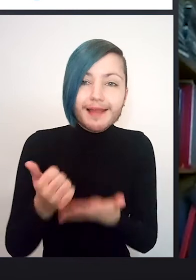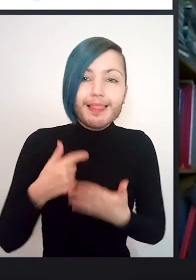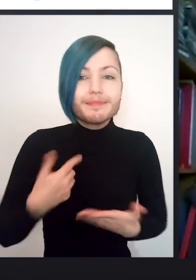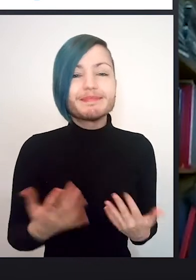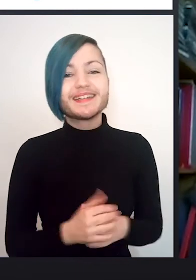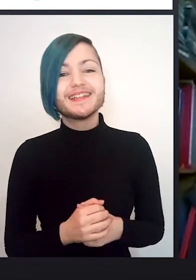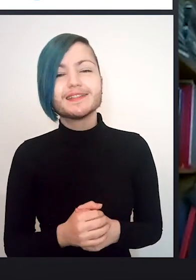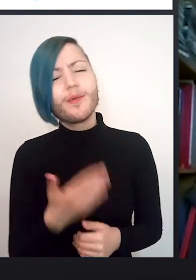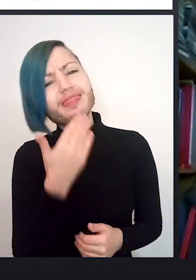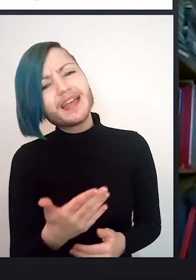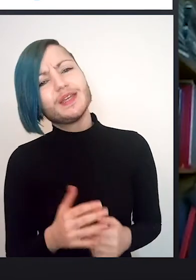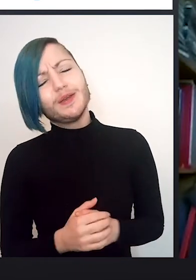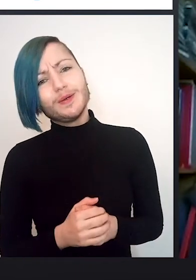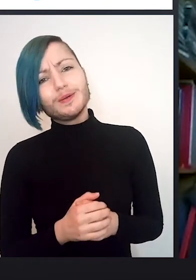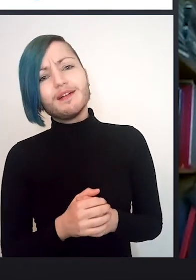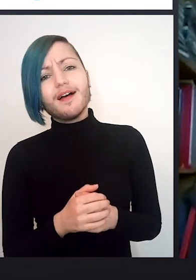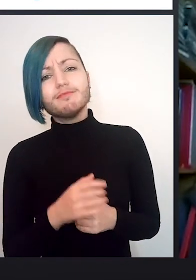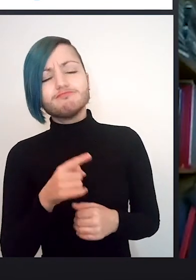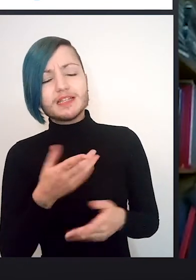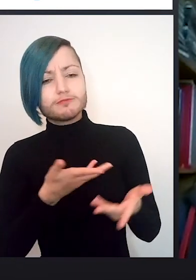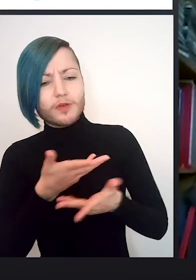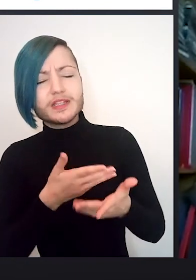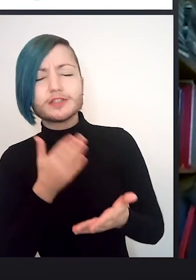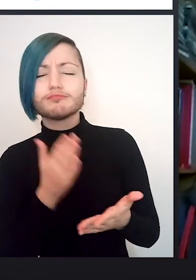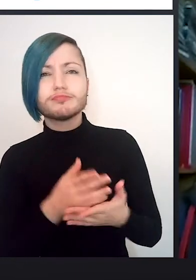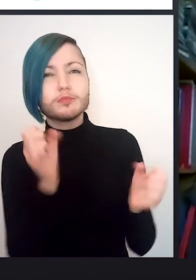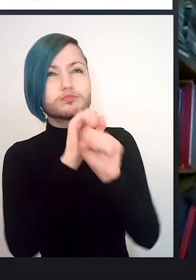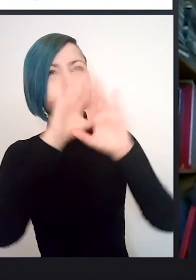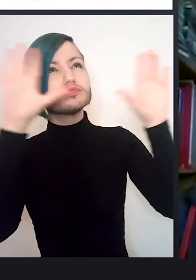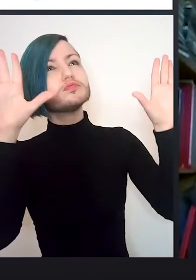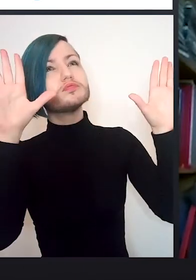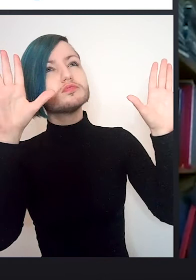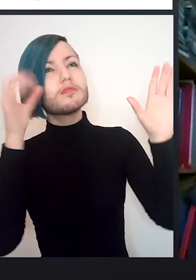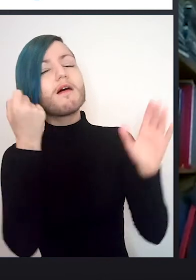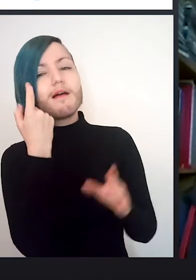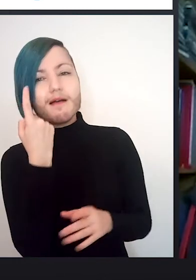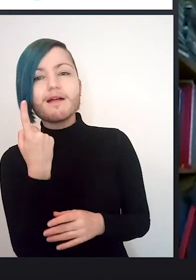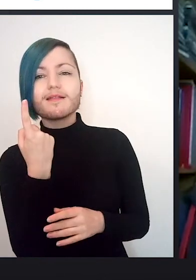Thank you so much, this has been absolutely insightful for me as well. It's been a